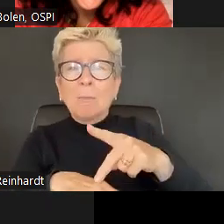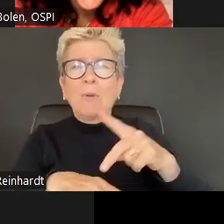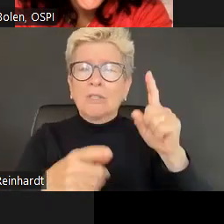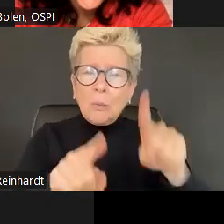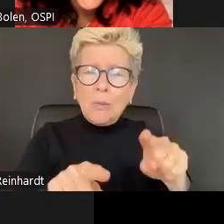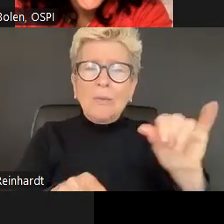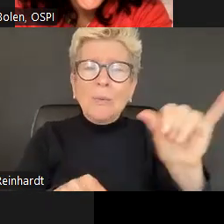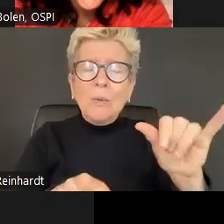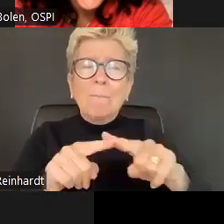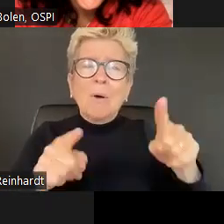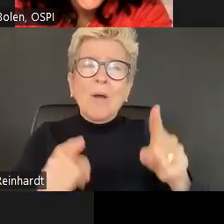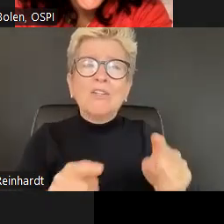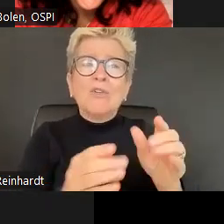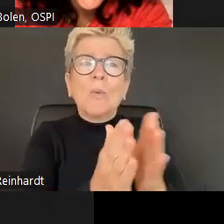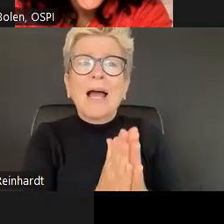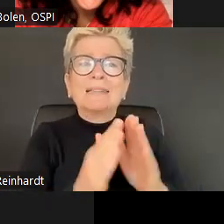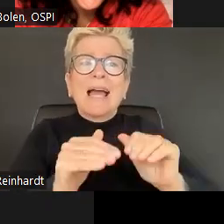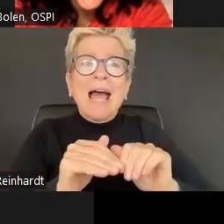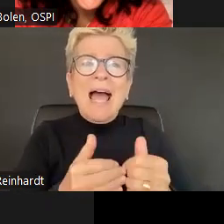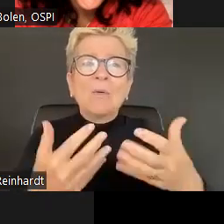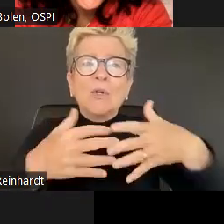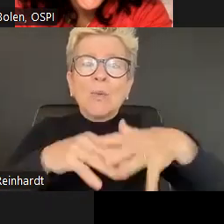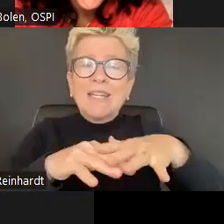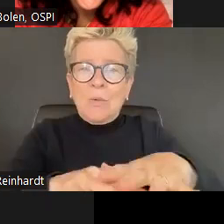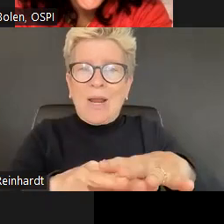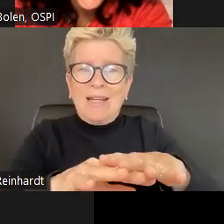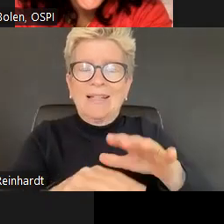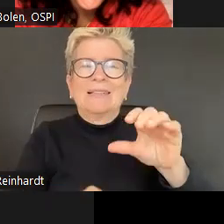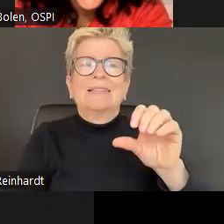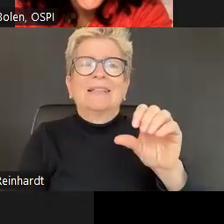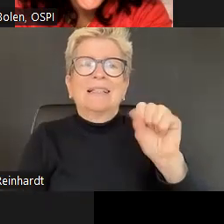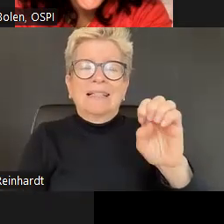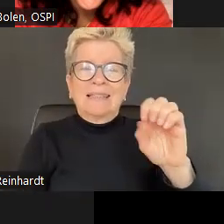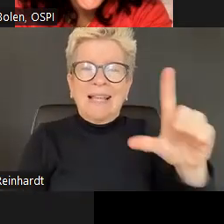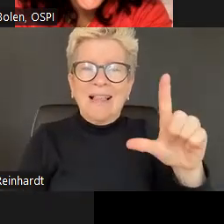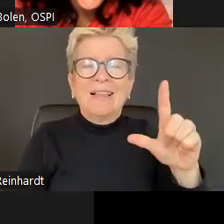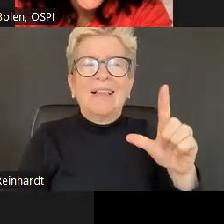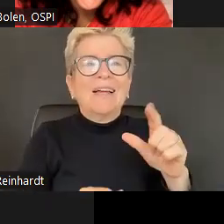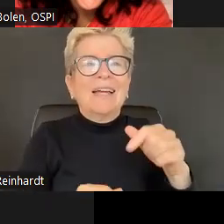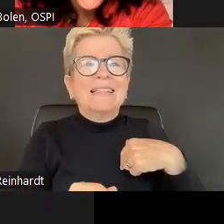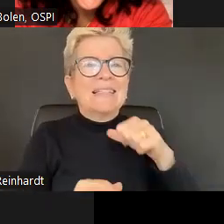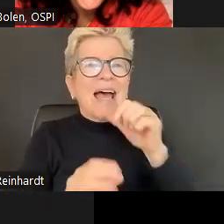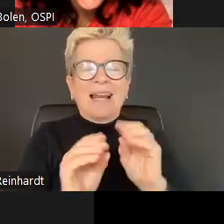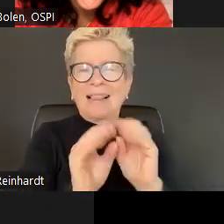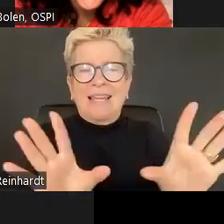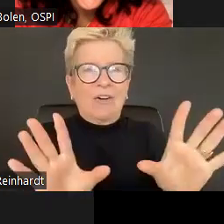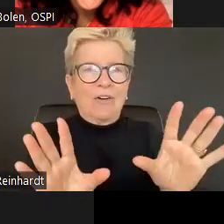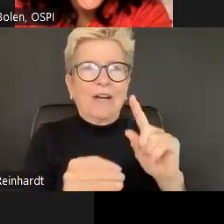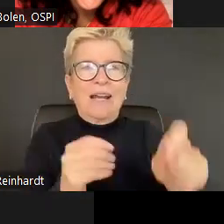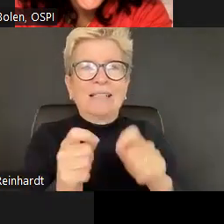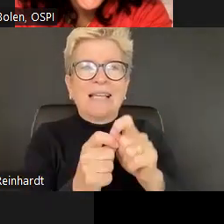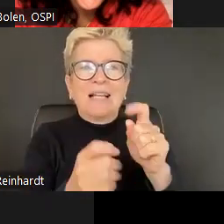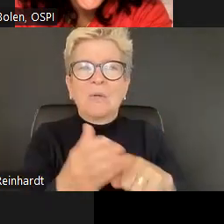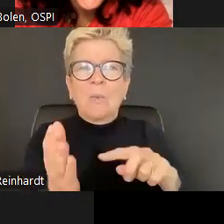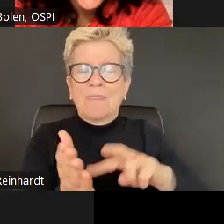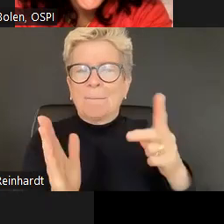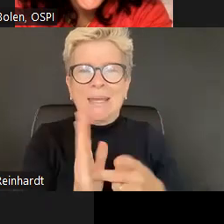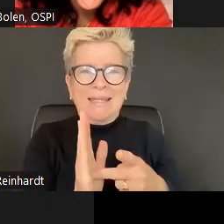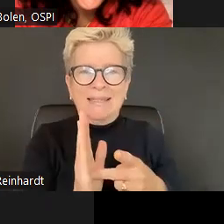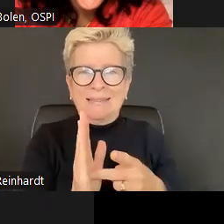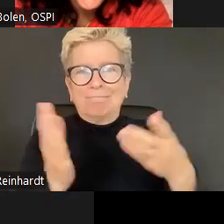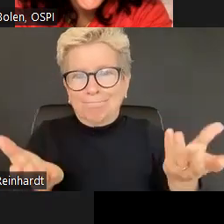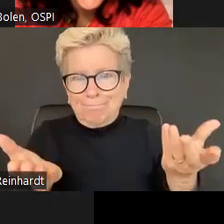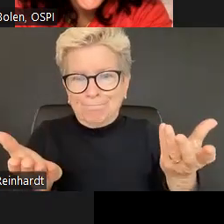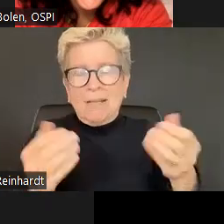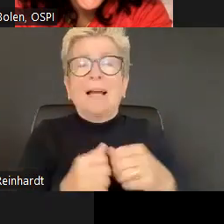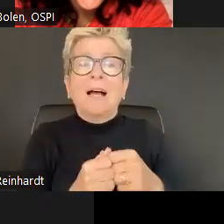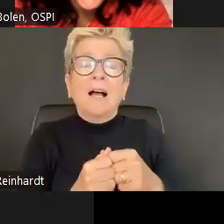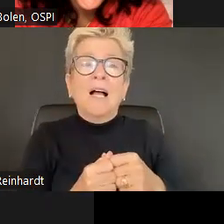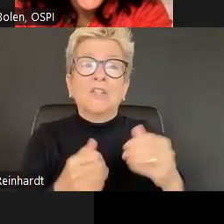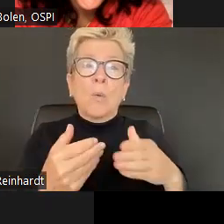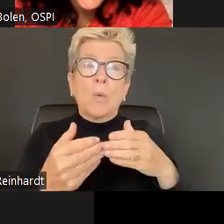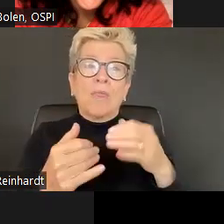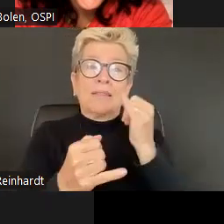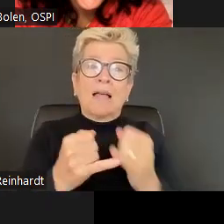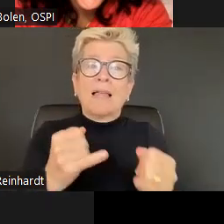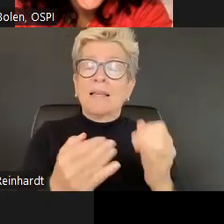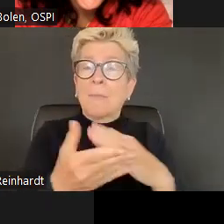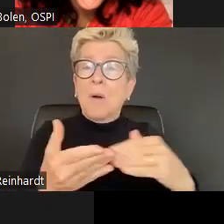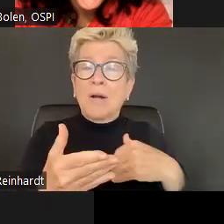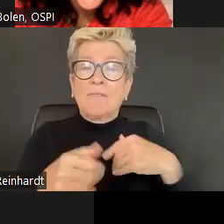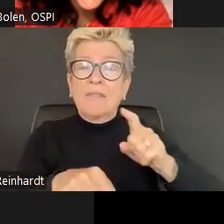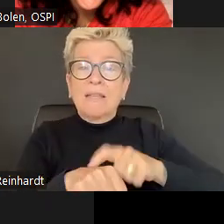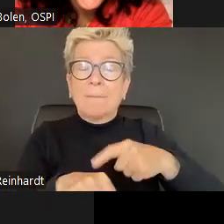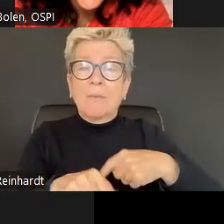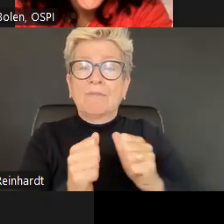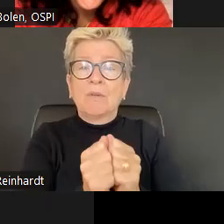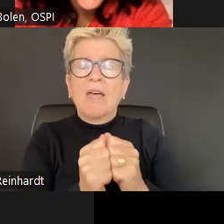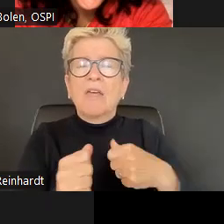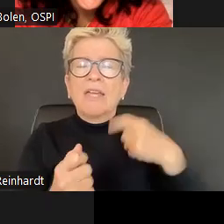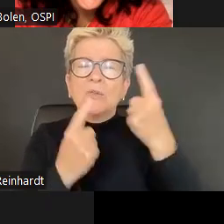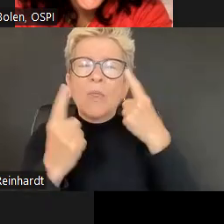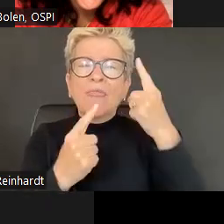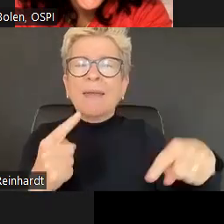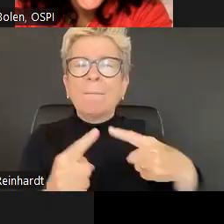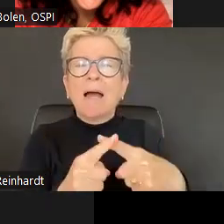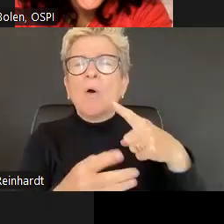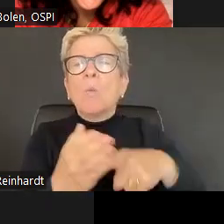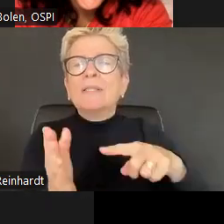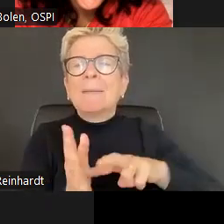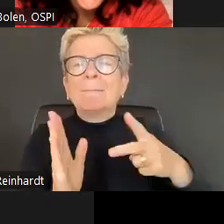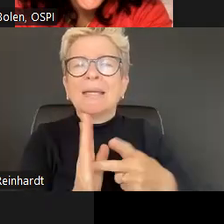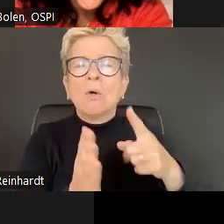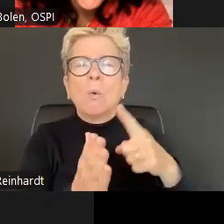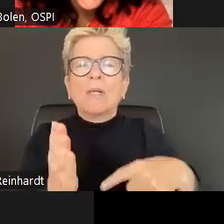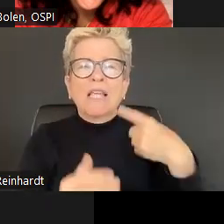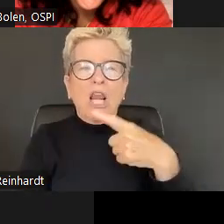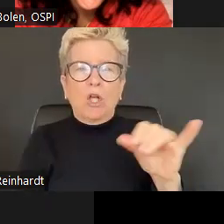Cause when we look at surveys, we look at national polls, educators overwhelmingly, believe and the importance of social emotional development as do principals and families and students.